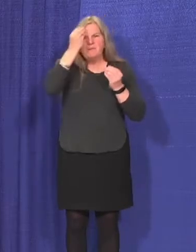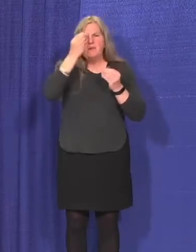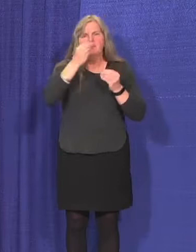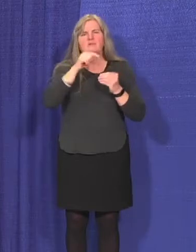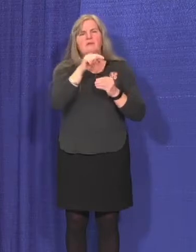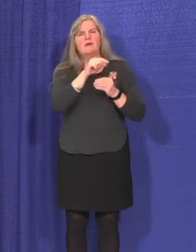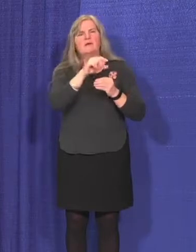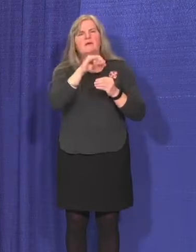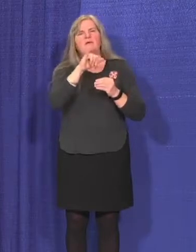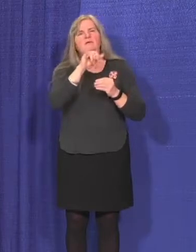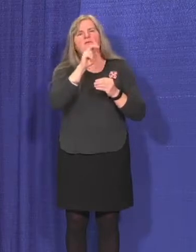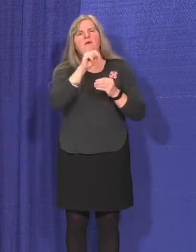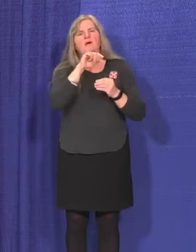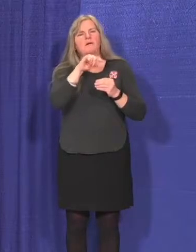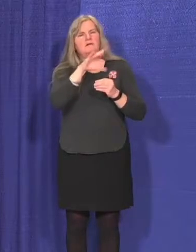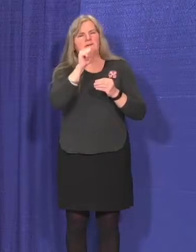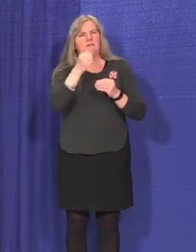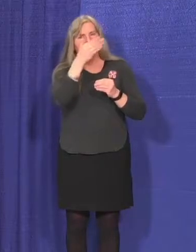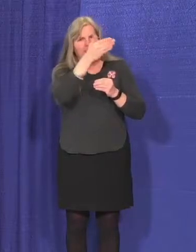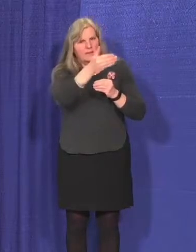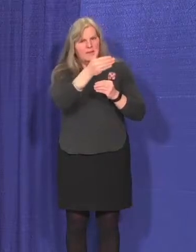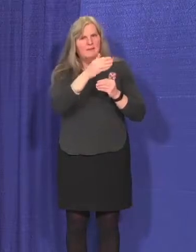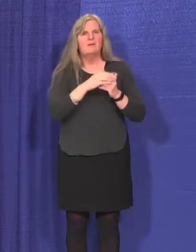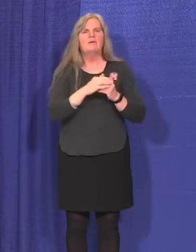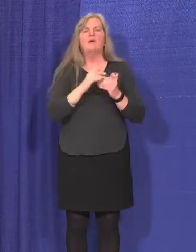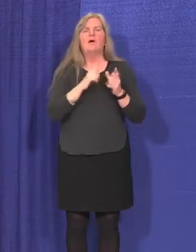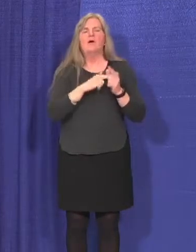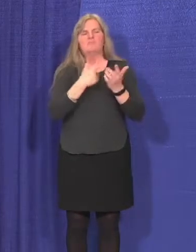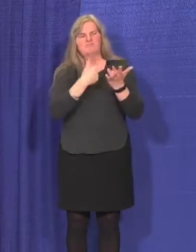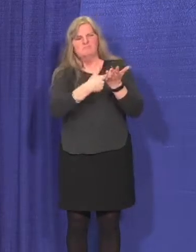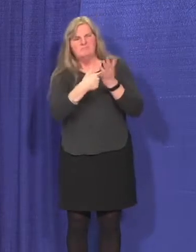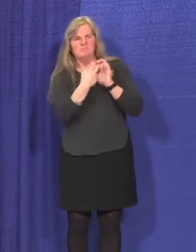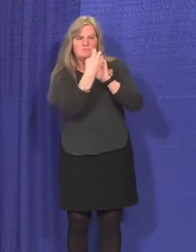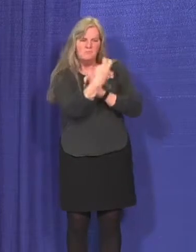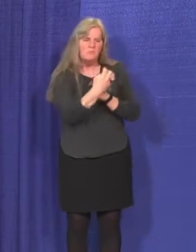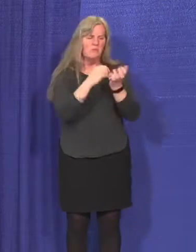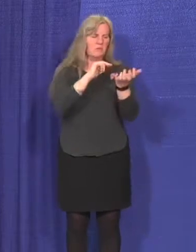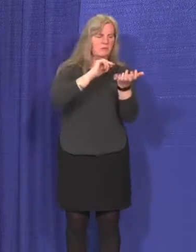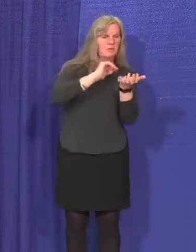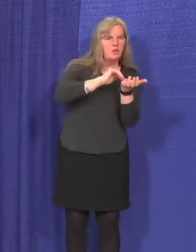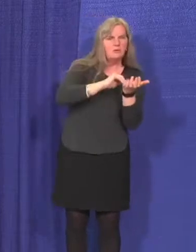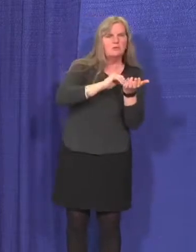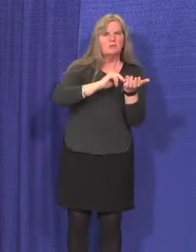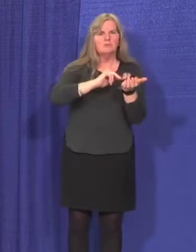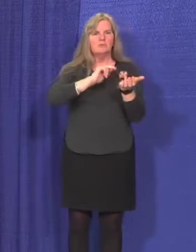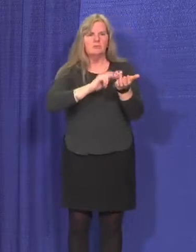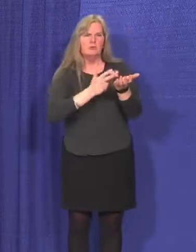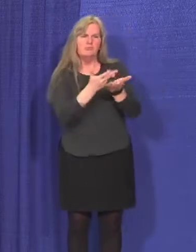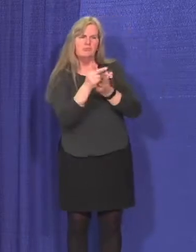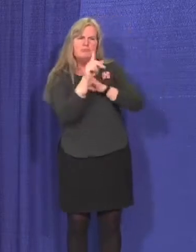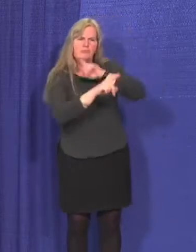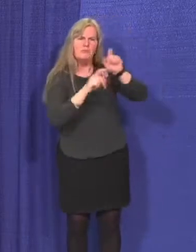If you haven't had your shot please book an appointment. It's important for expediting the lifting of these